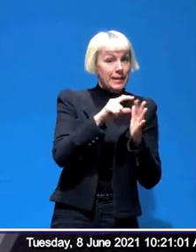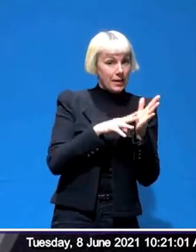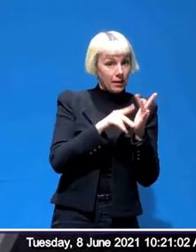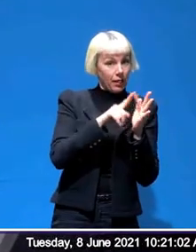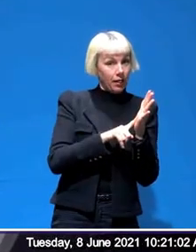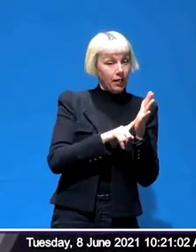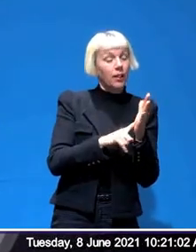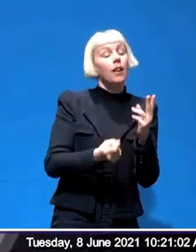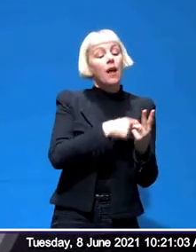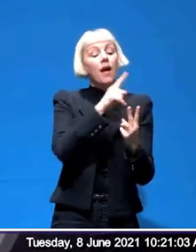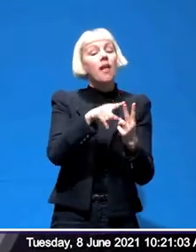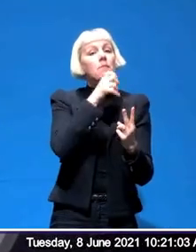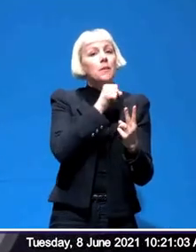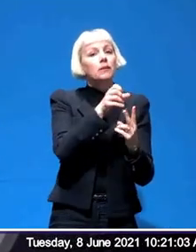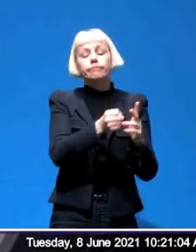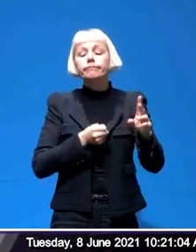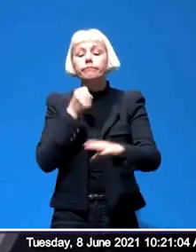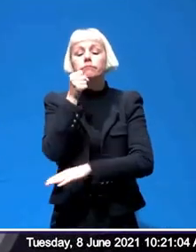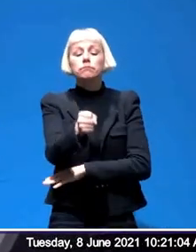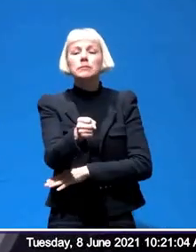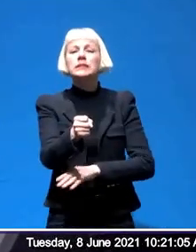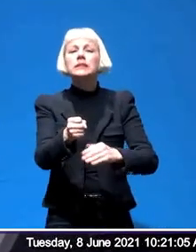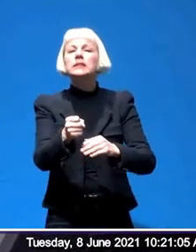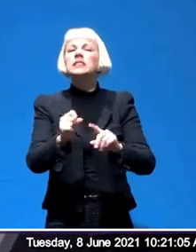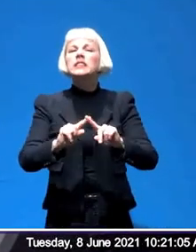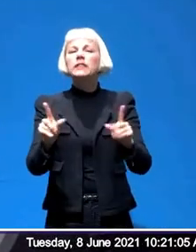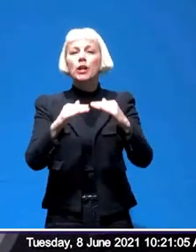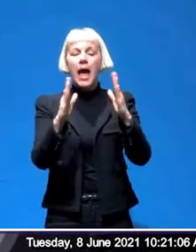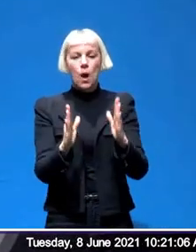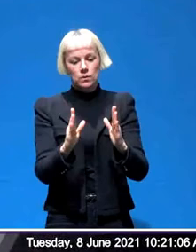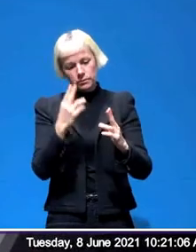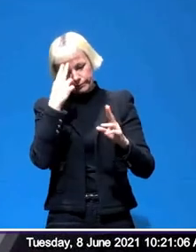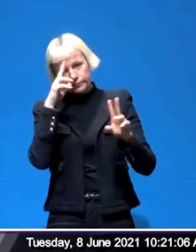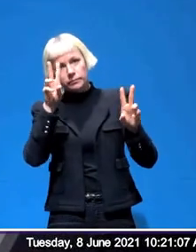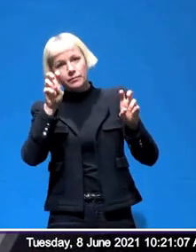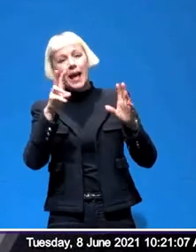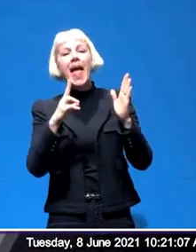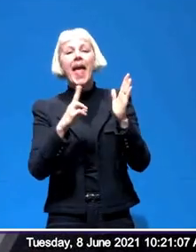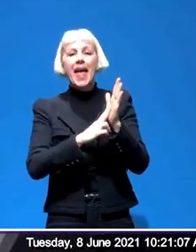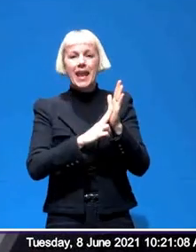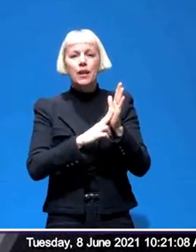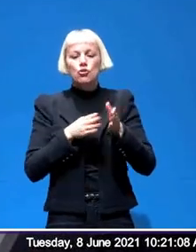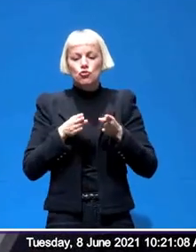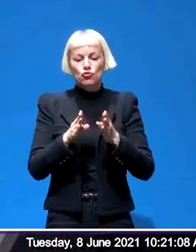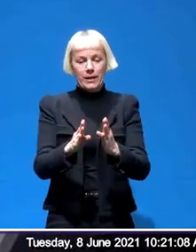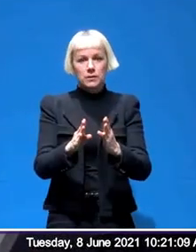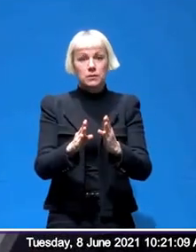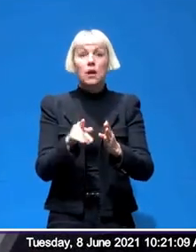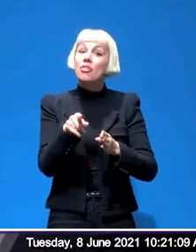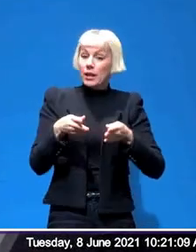that I will refer to as "N Street". There were three IDSC houses on that same street that provided